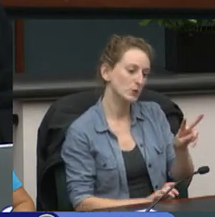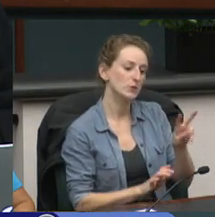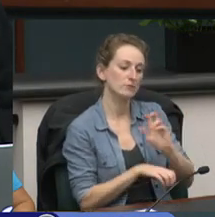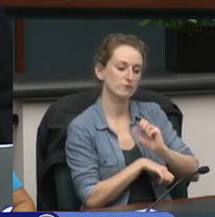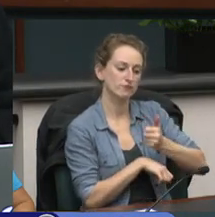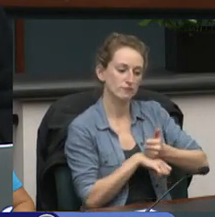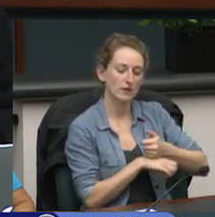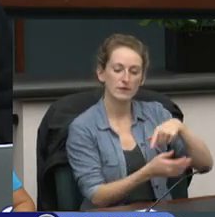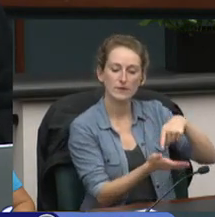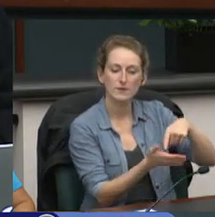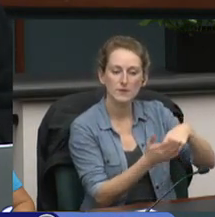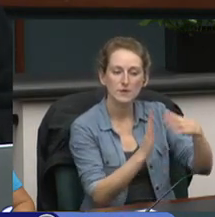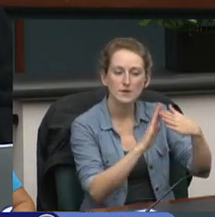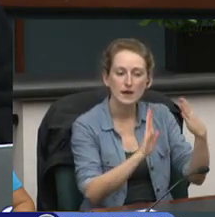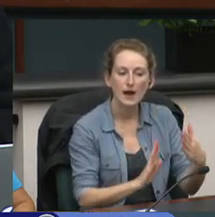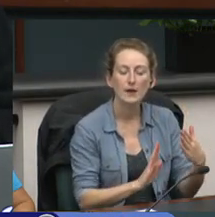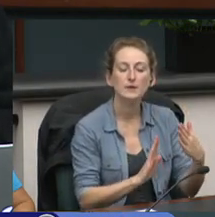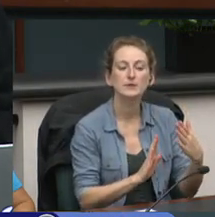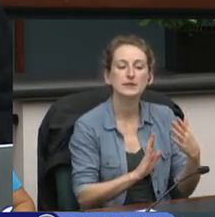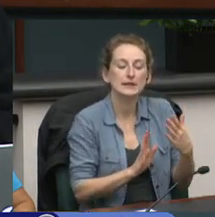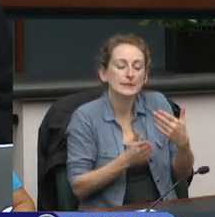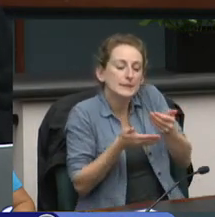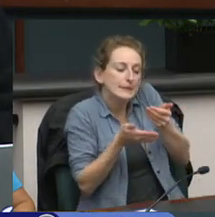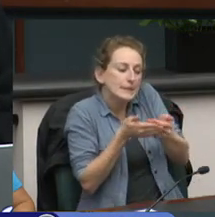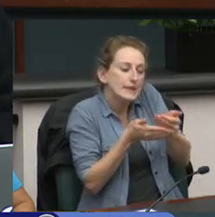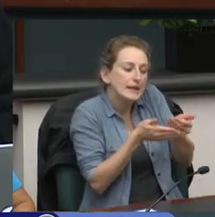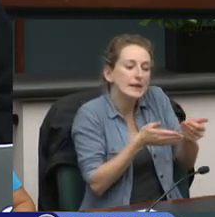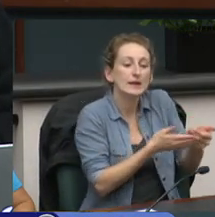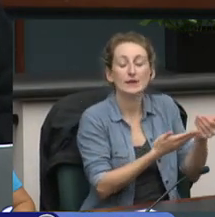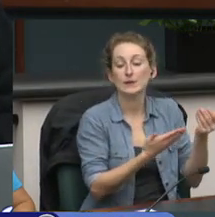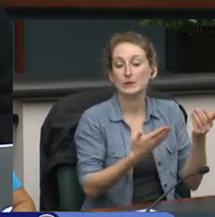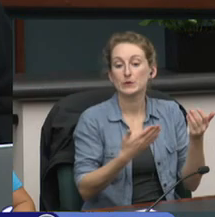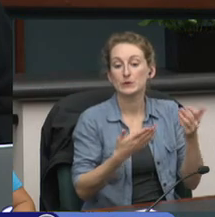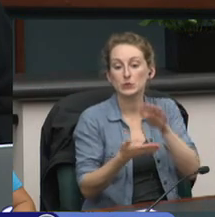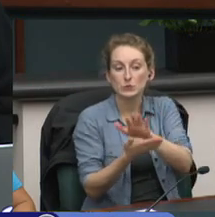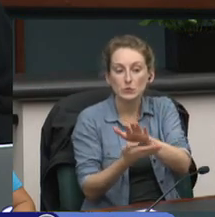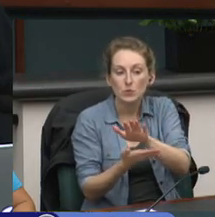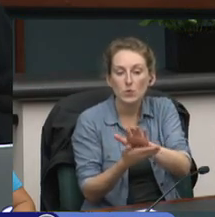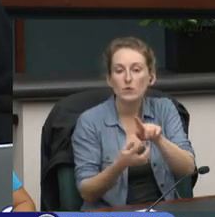locations with close proximity to schools employment centers transit